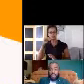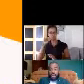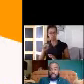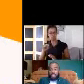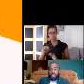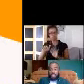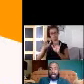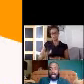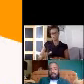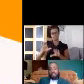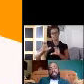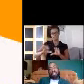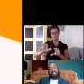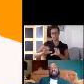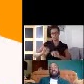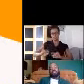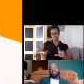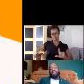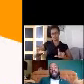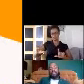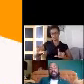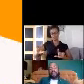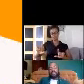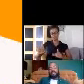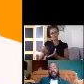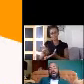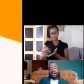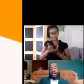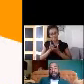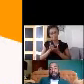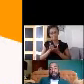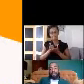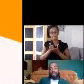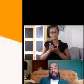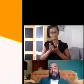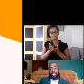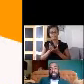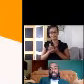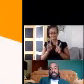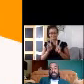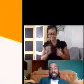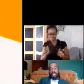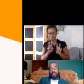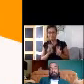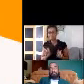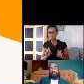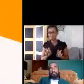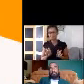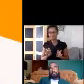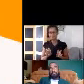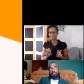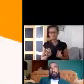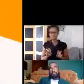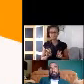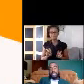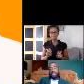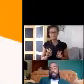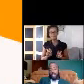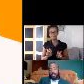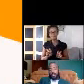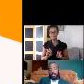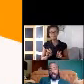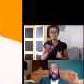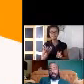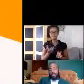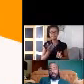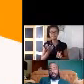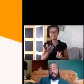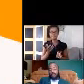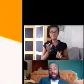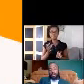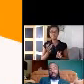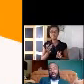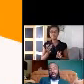of help to peel back some of the layers of, not just the layers that and barriers that